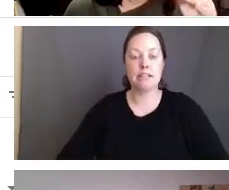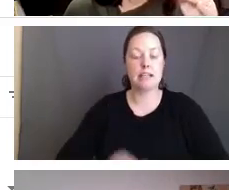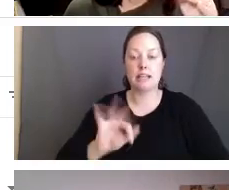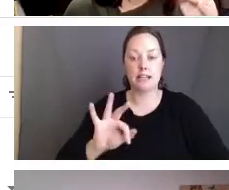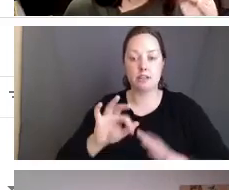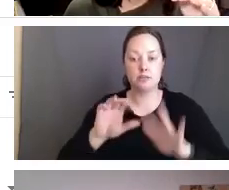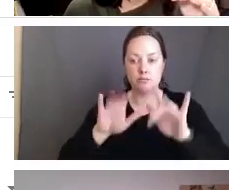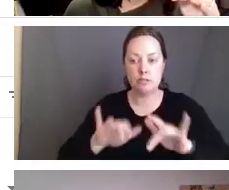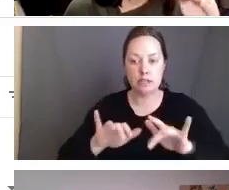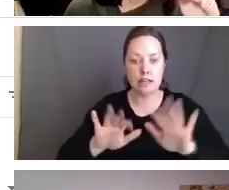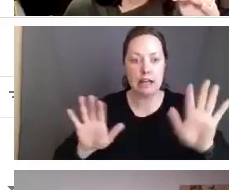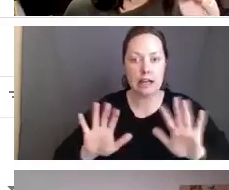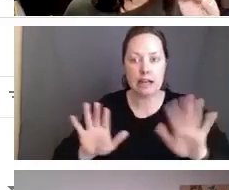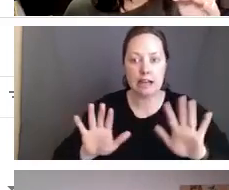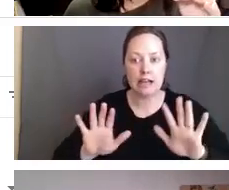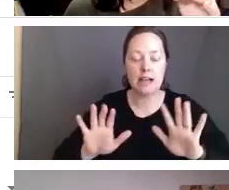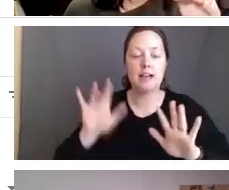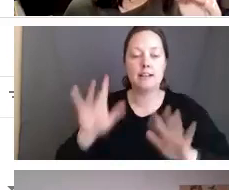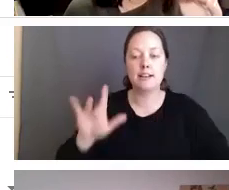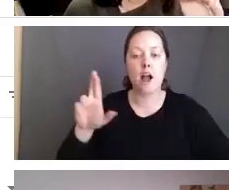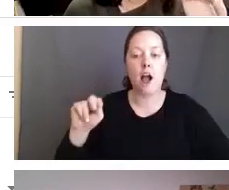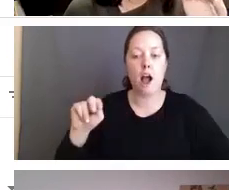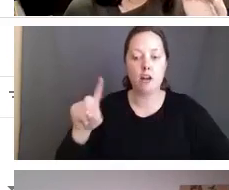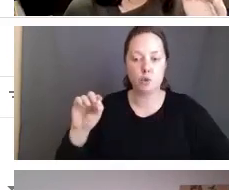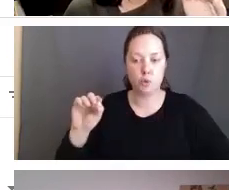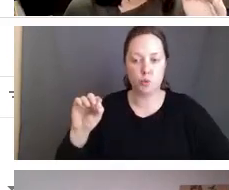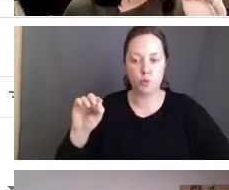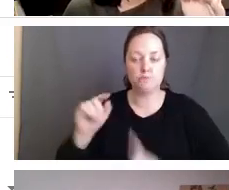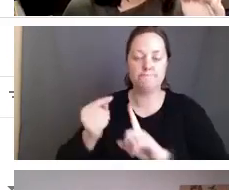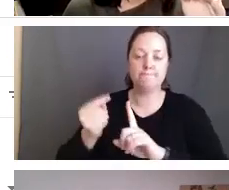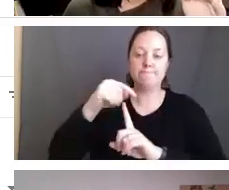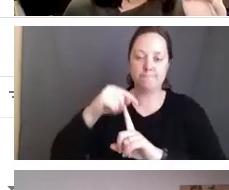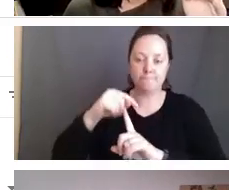The YouTube button is the next button. This one allows you to upload a YouTube video.